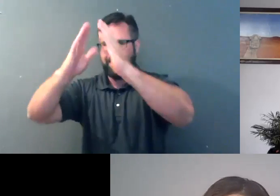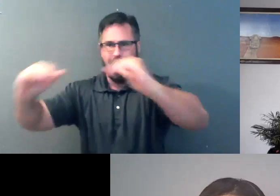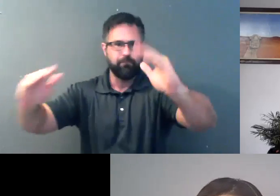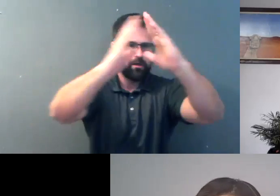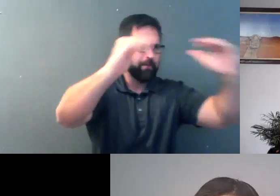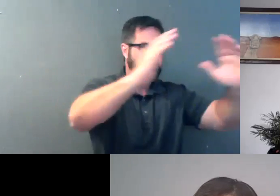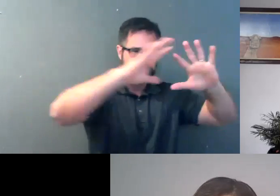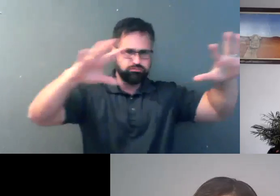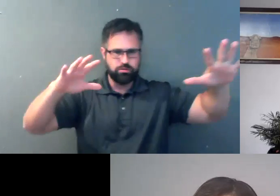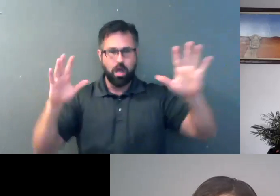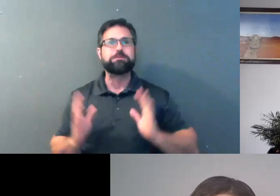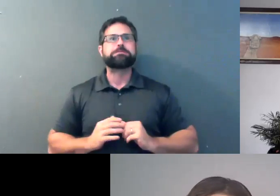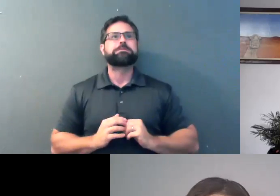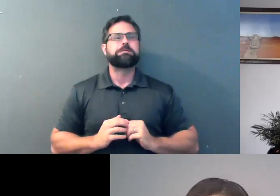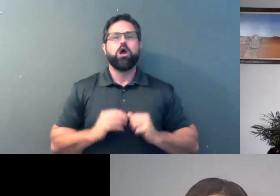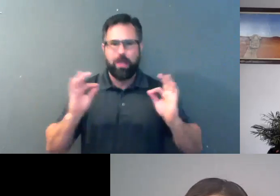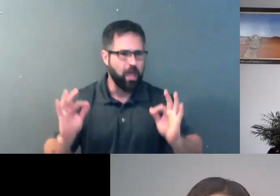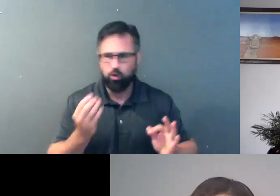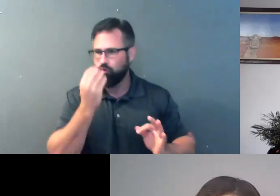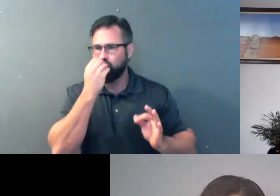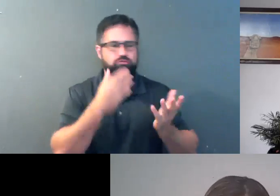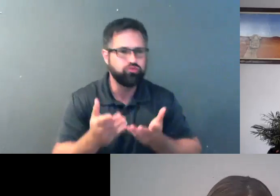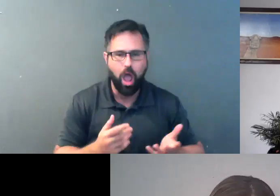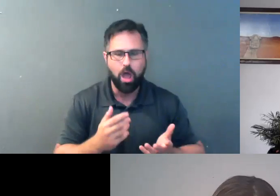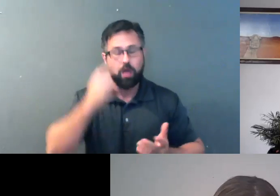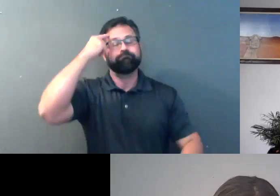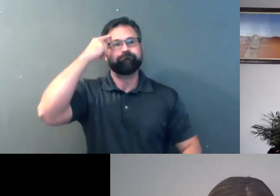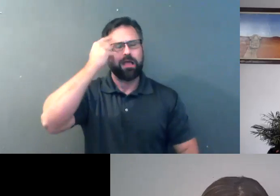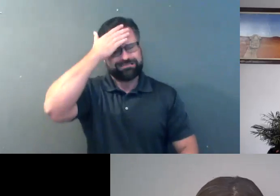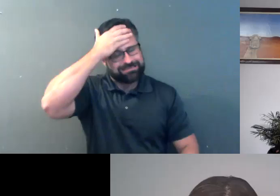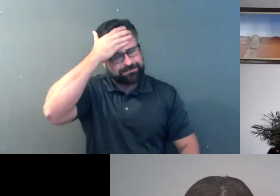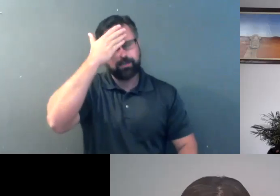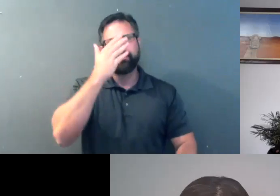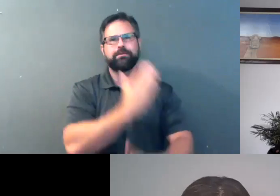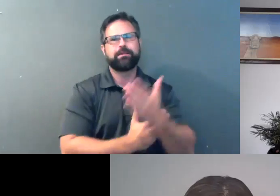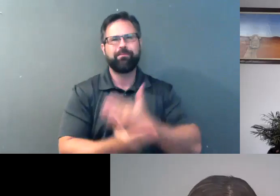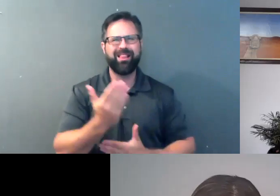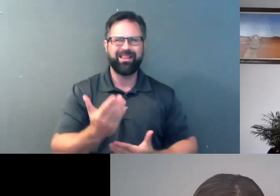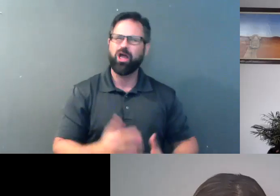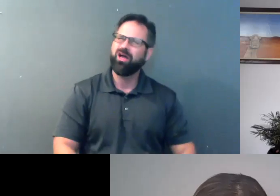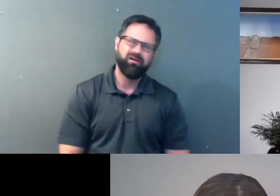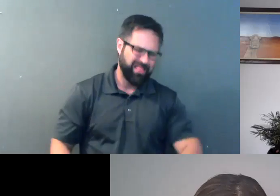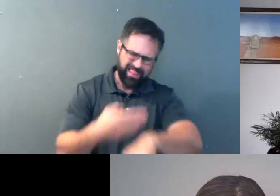if it's considered from the planning stage of course that would be more like efficient and